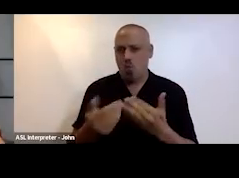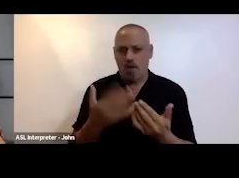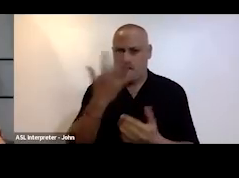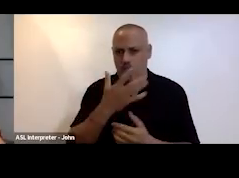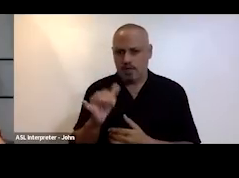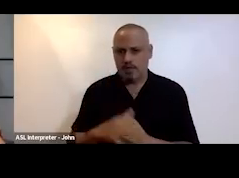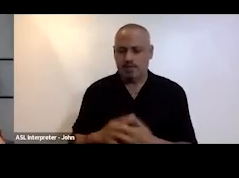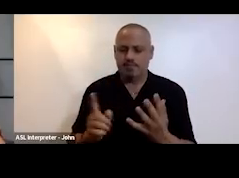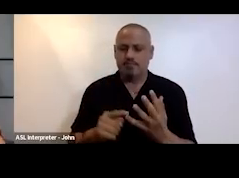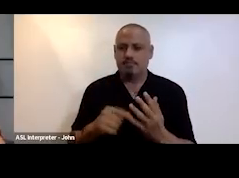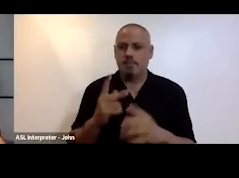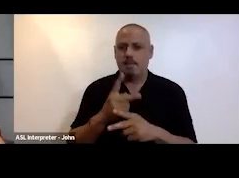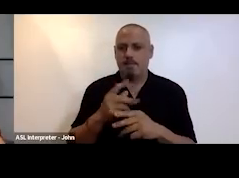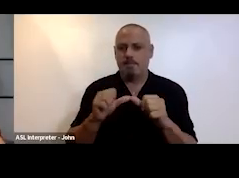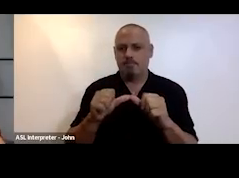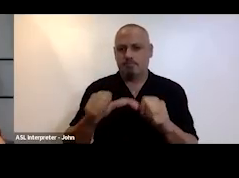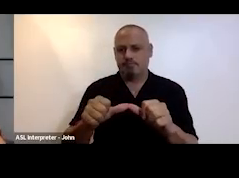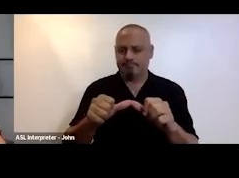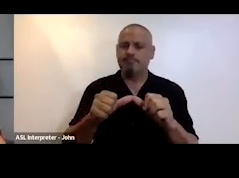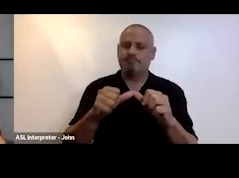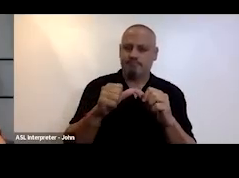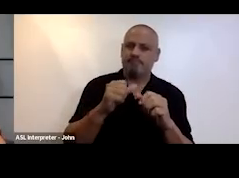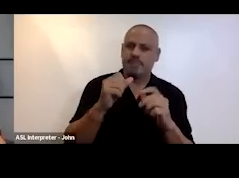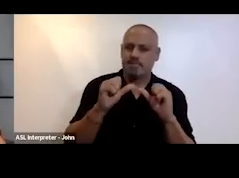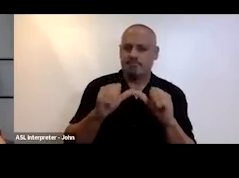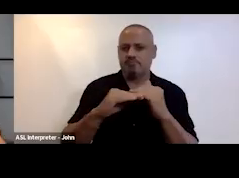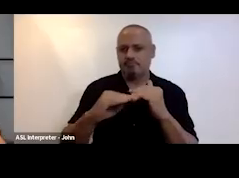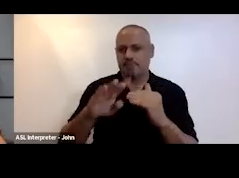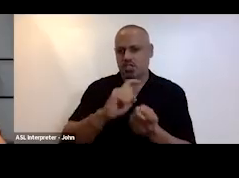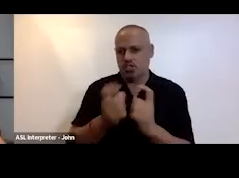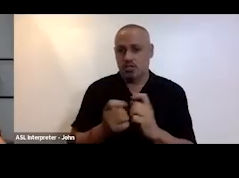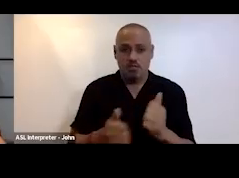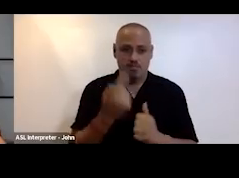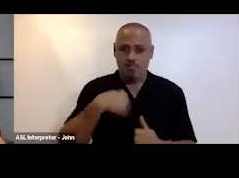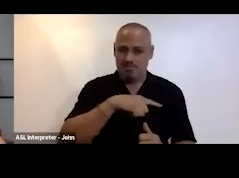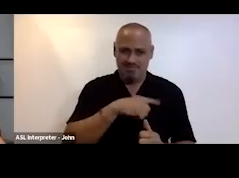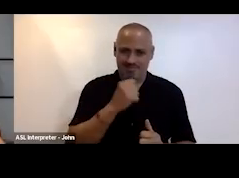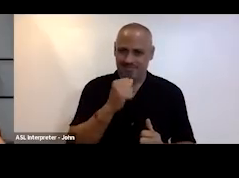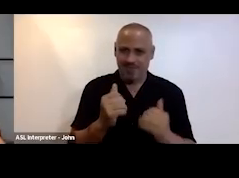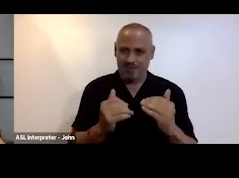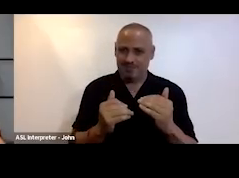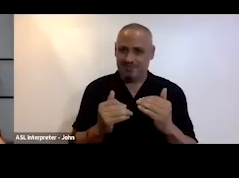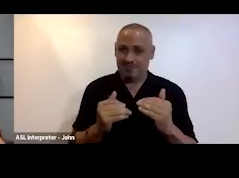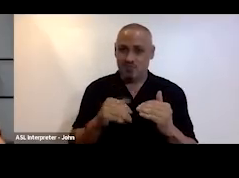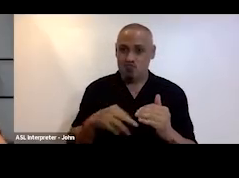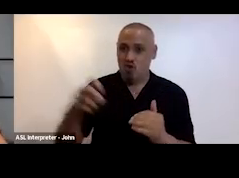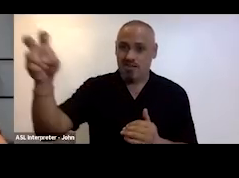And then maintenance is sustaining that change. Most of us do not go running up these steps